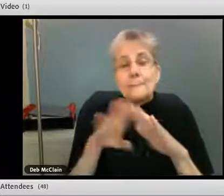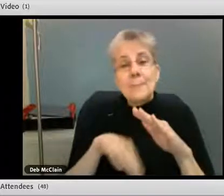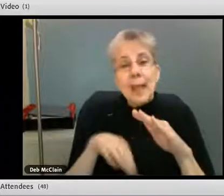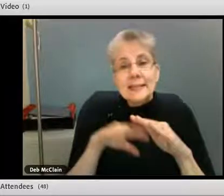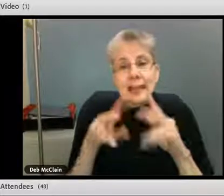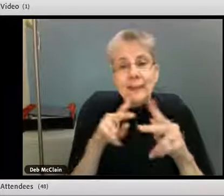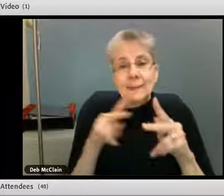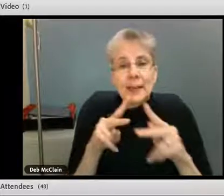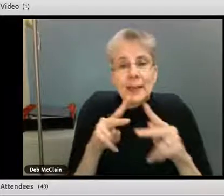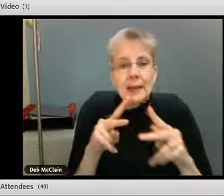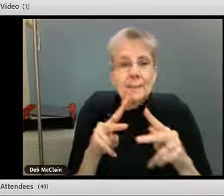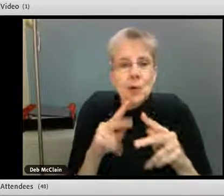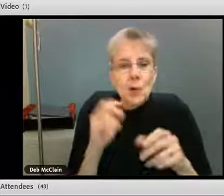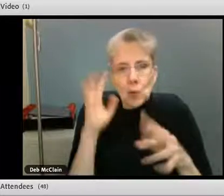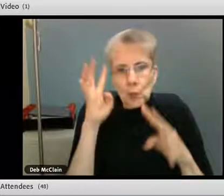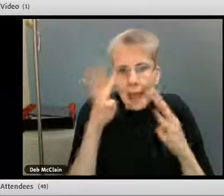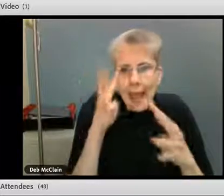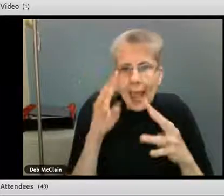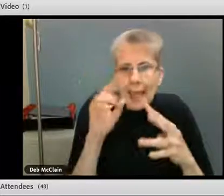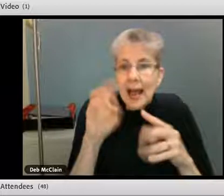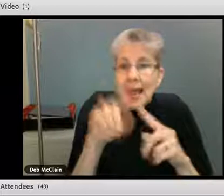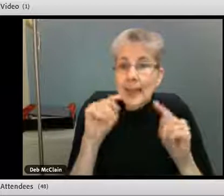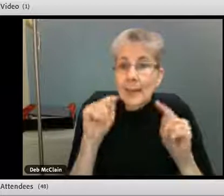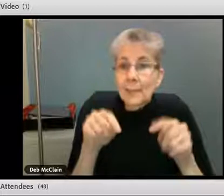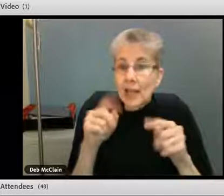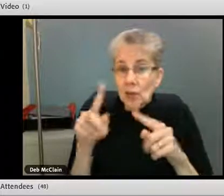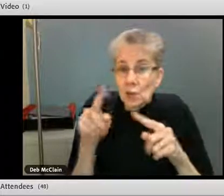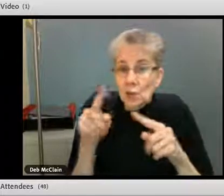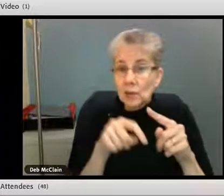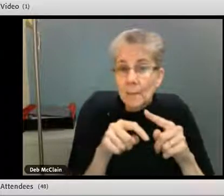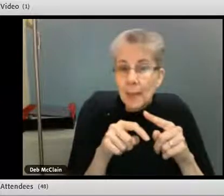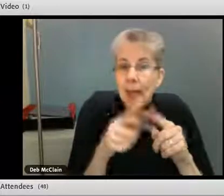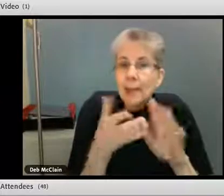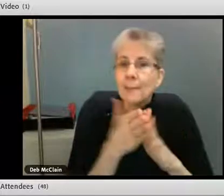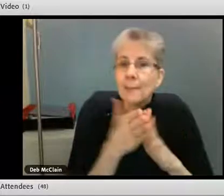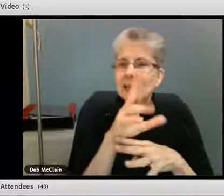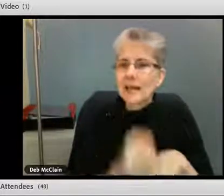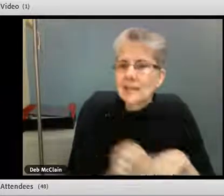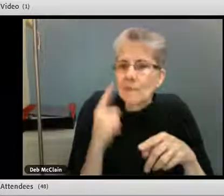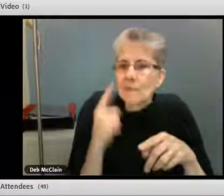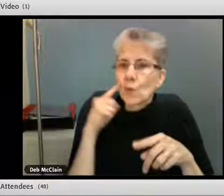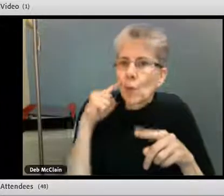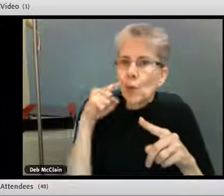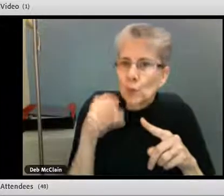and you can come in, and you can customize them. They have photography. They have stuff in the background already,